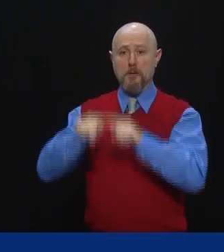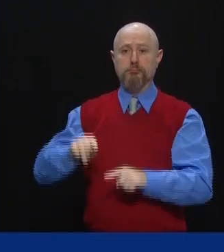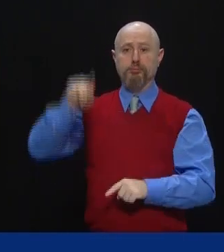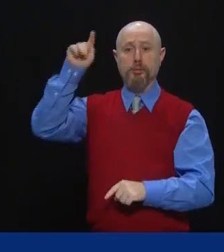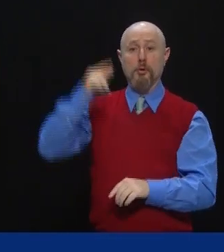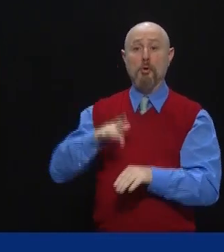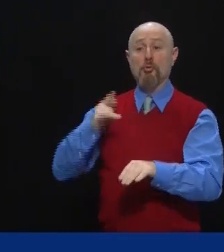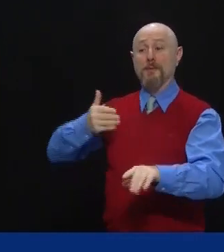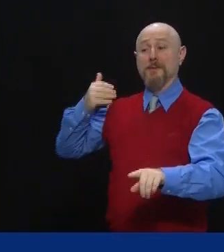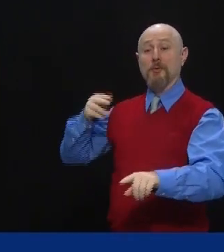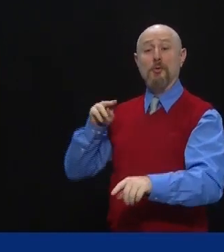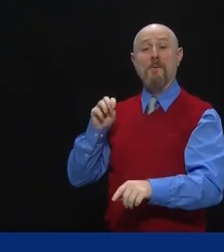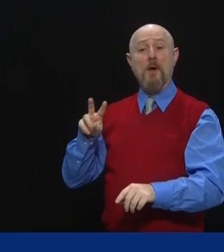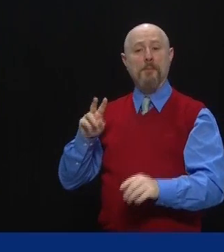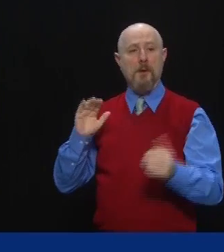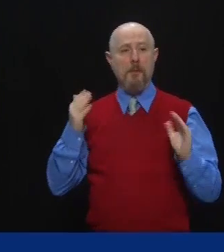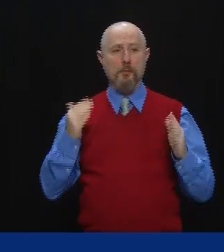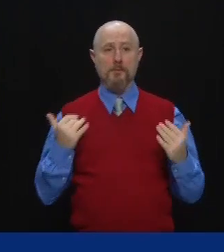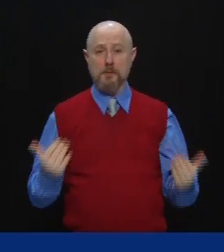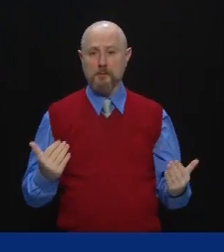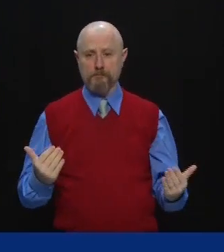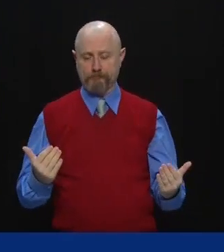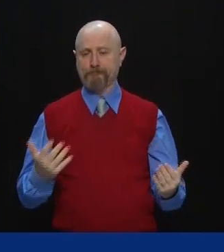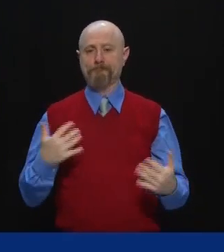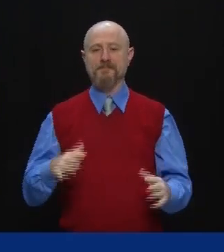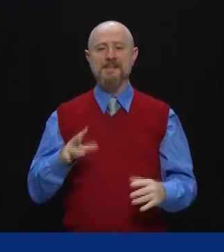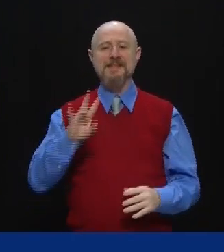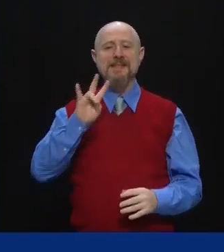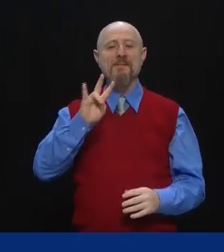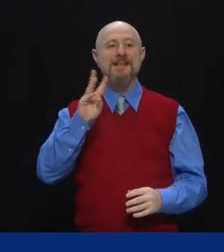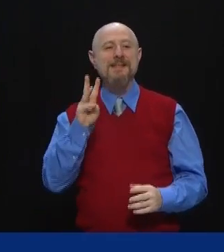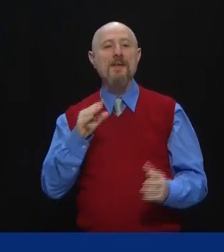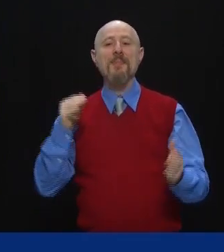YOU CAN SEE THE CHART HERE THAT THAT JUST CONTINUES TO GO UP FROM WHERE WE WERE JUST EARLY IN